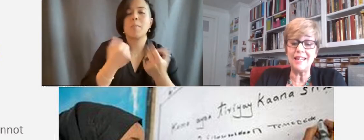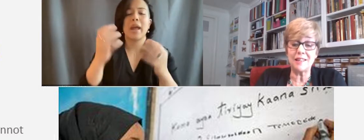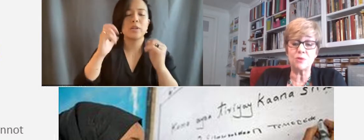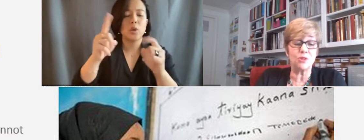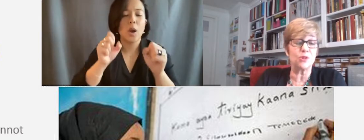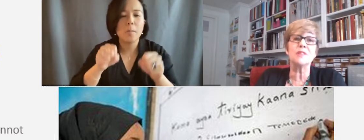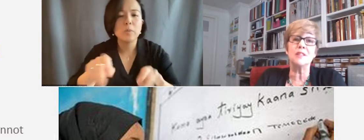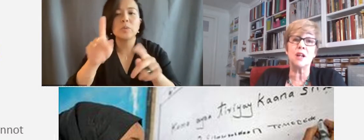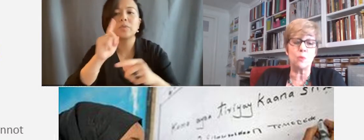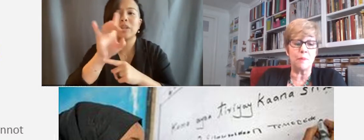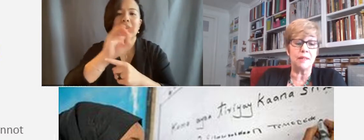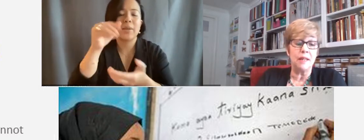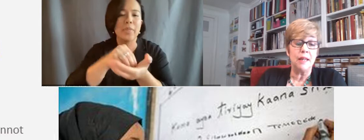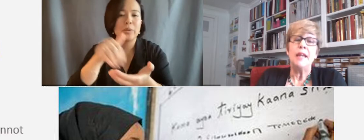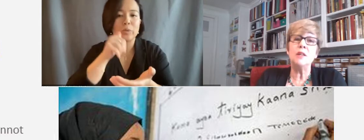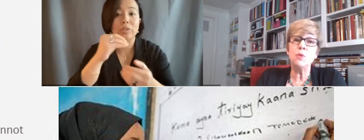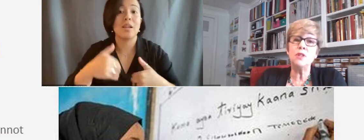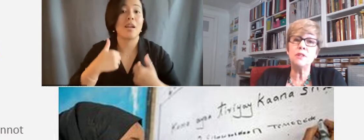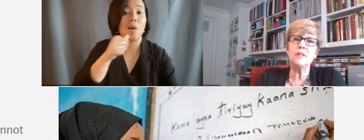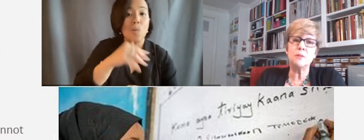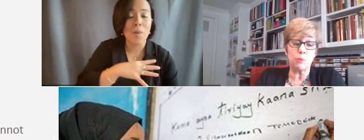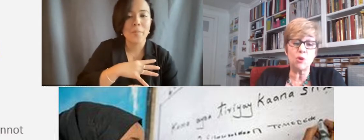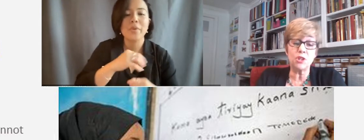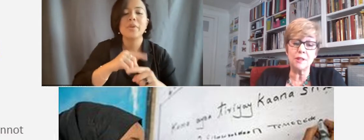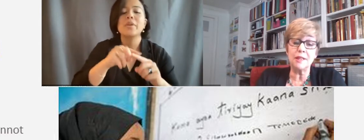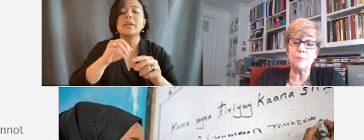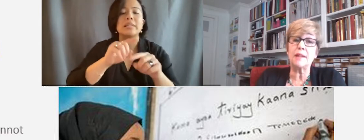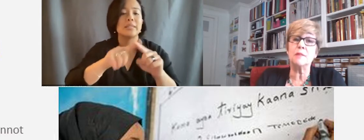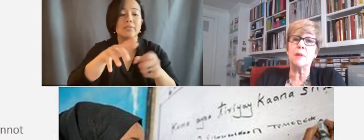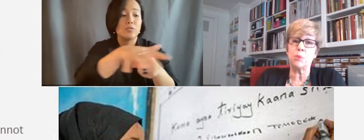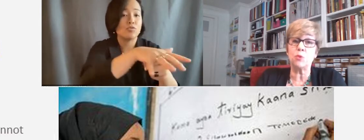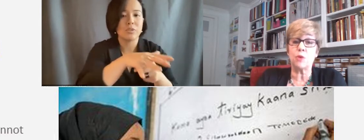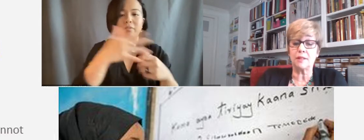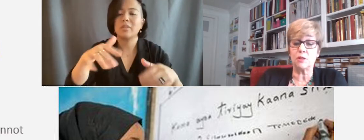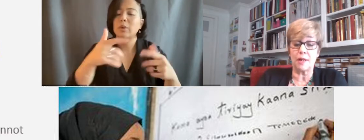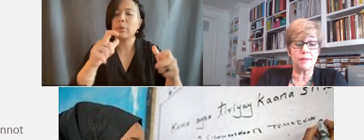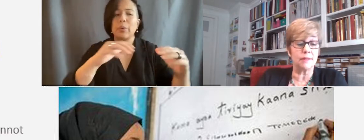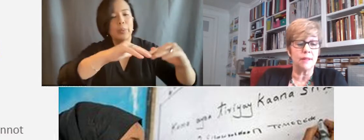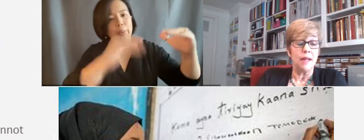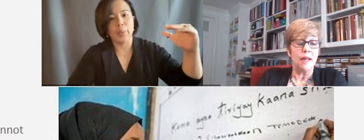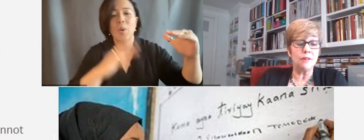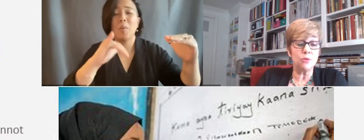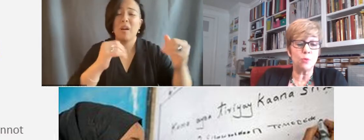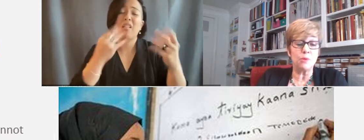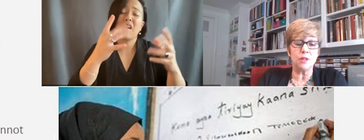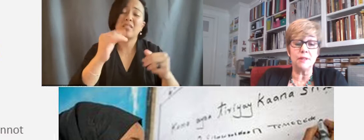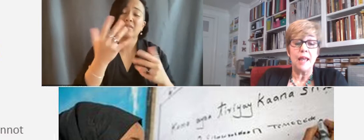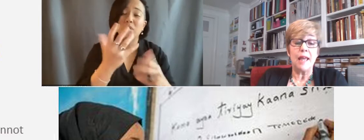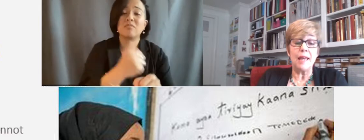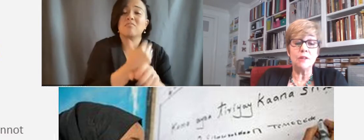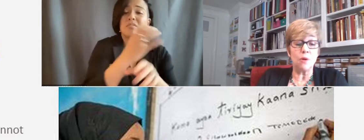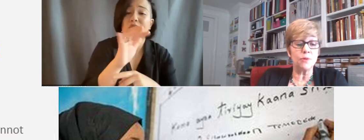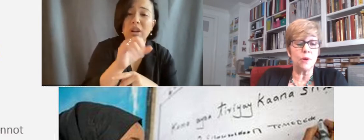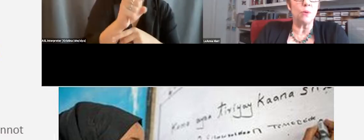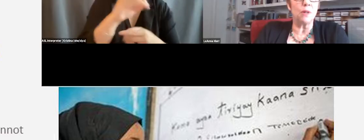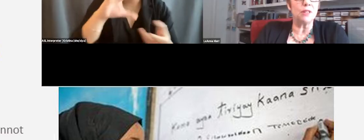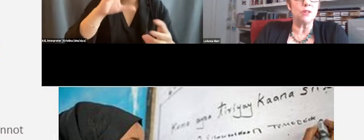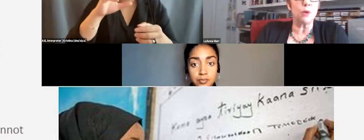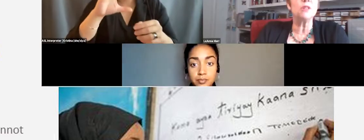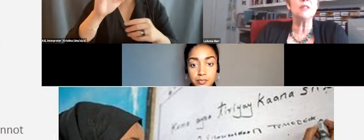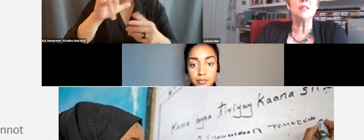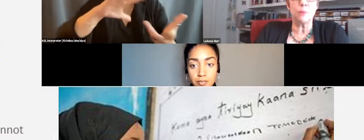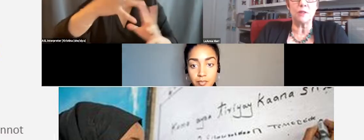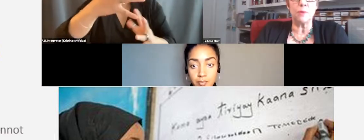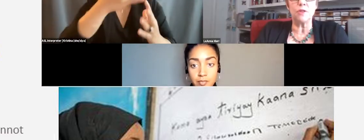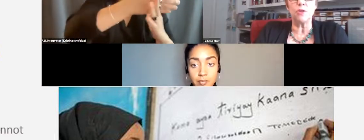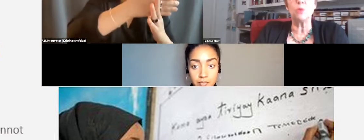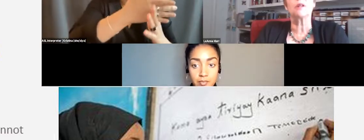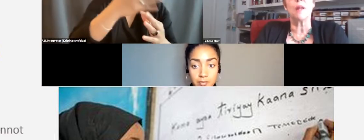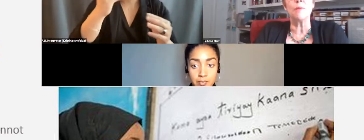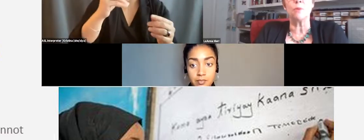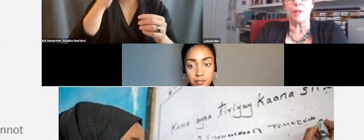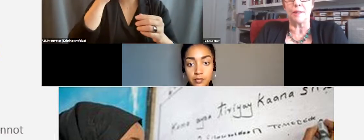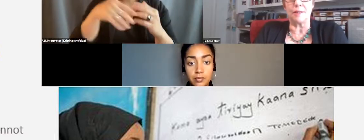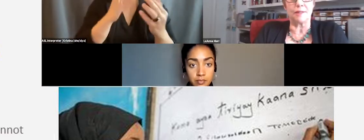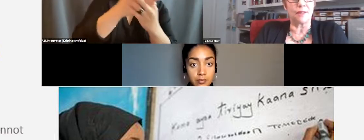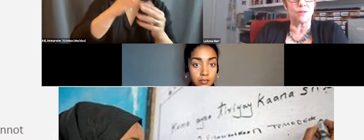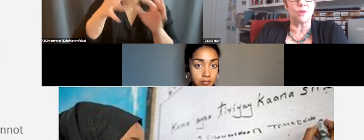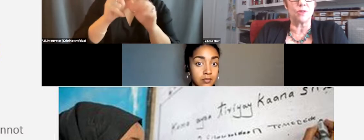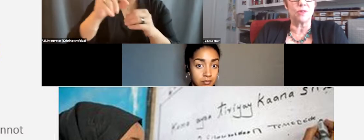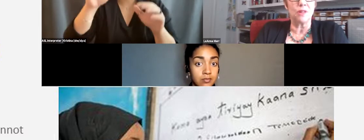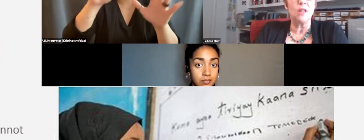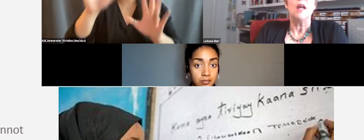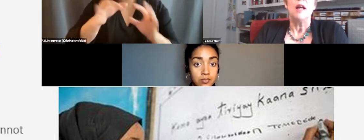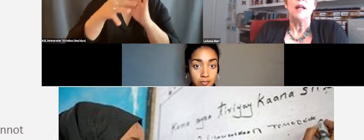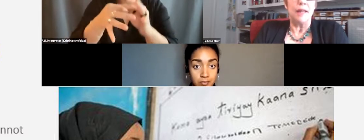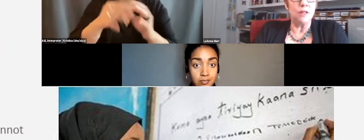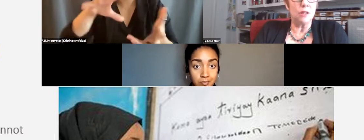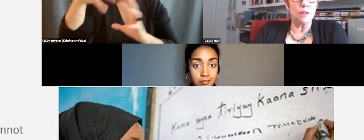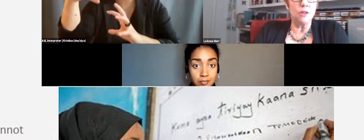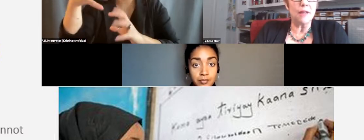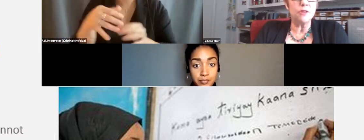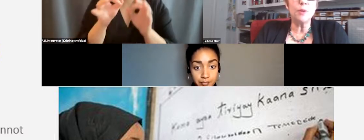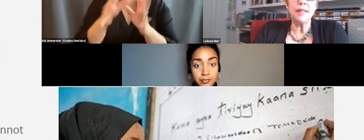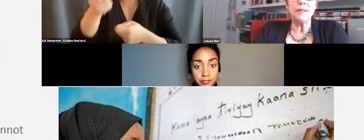disruptions and displacements due to climate-related disasters. As USAID